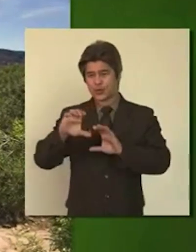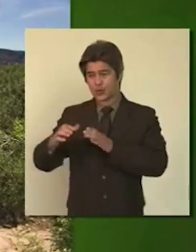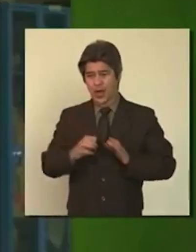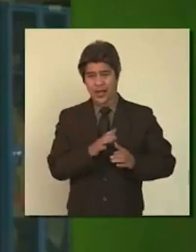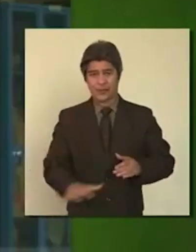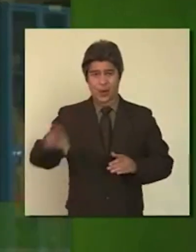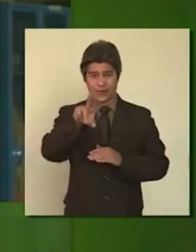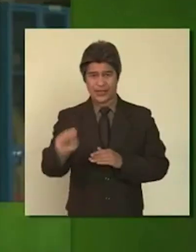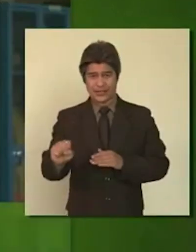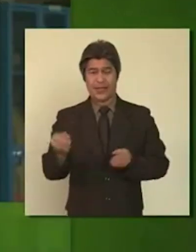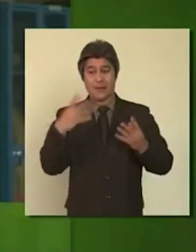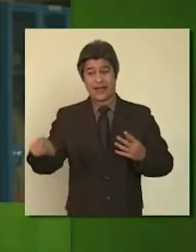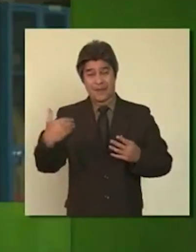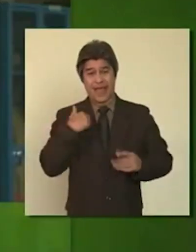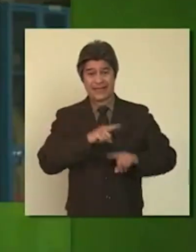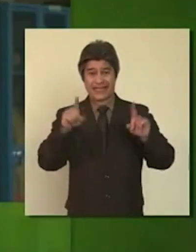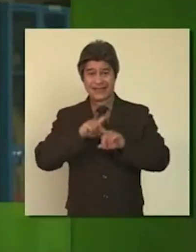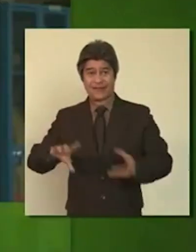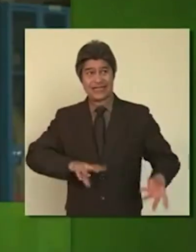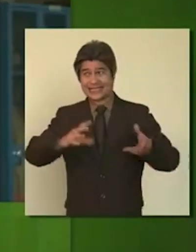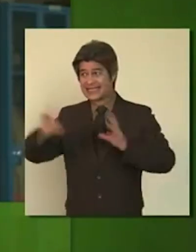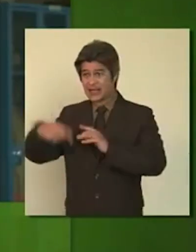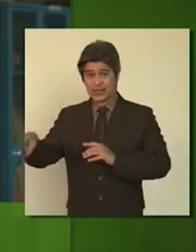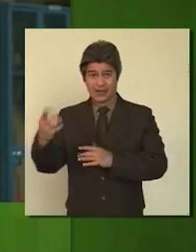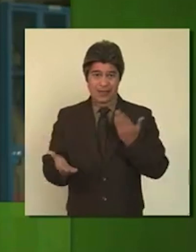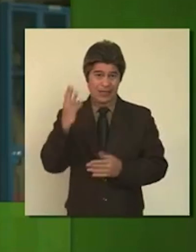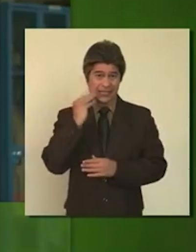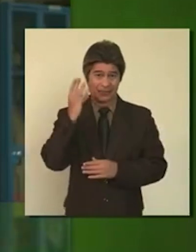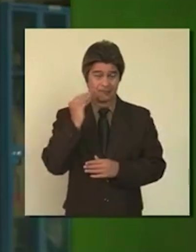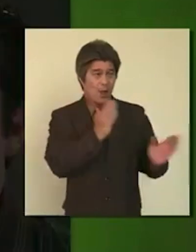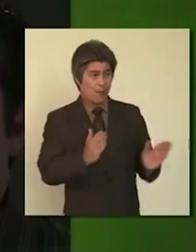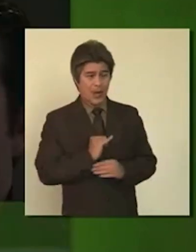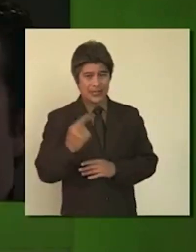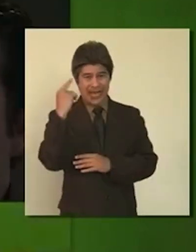and a lot of 'em have different disasters that they may encounter. Preparedness